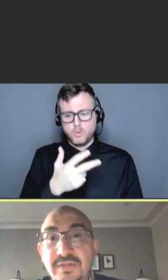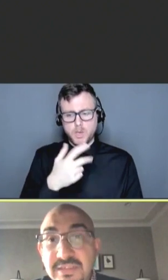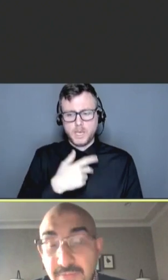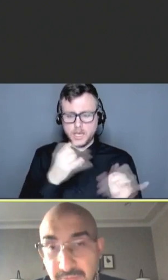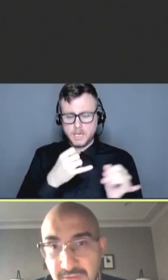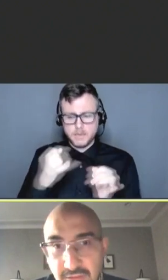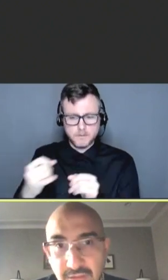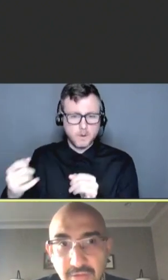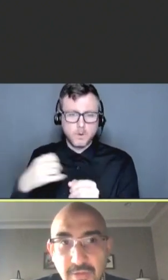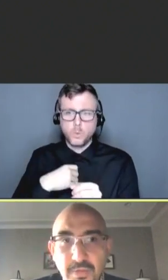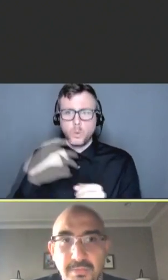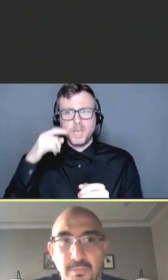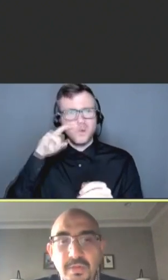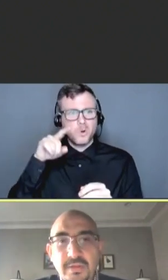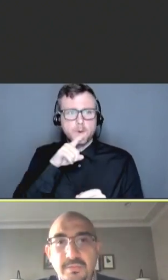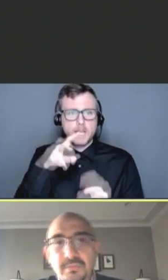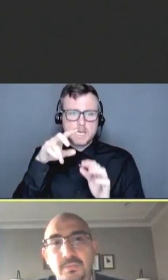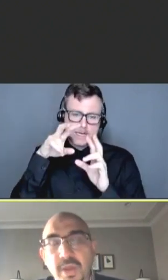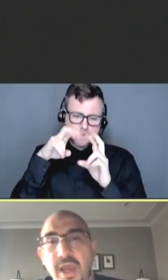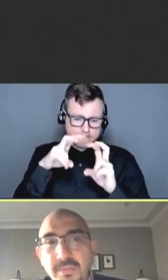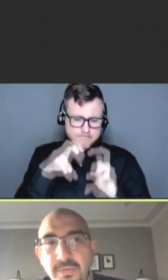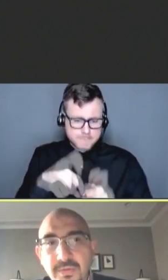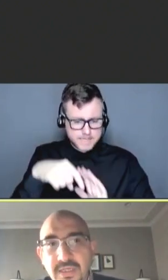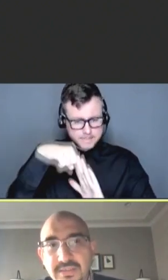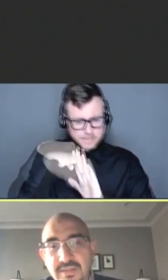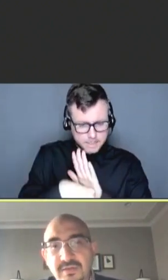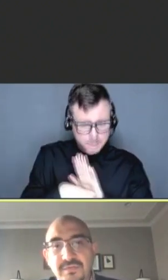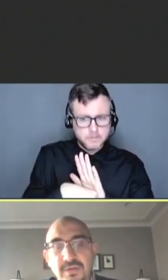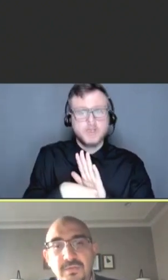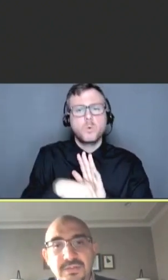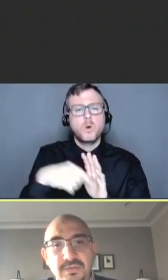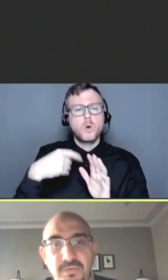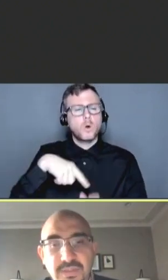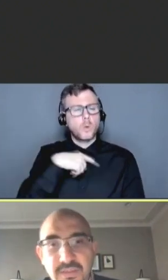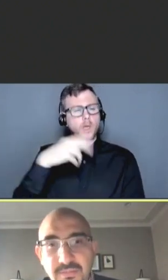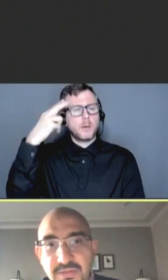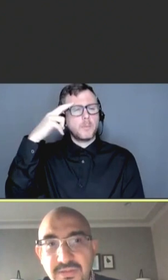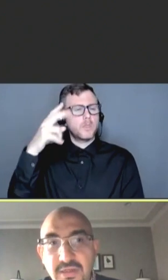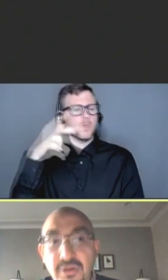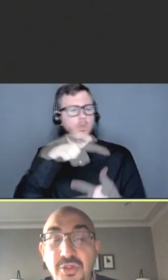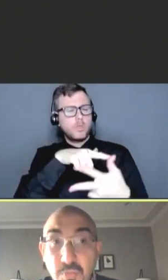even deeper. And we hypothesized that the frequency of those antibodies that are new,